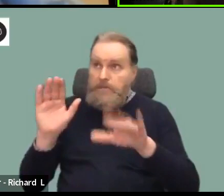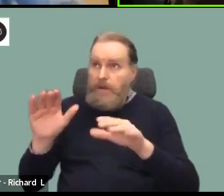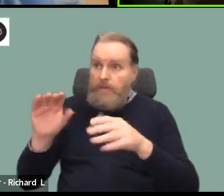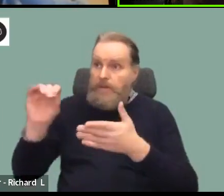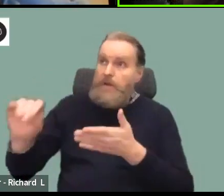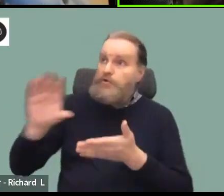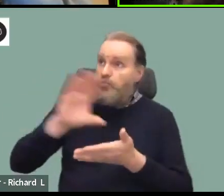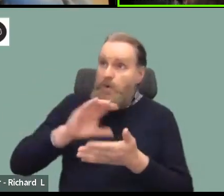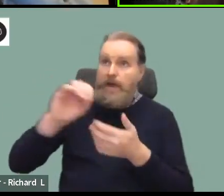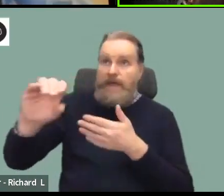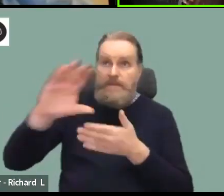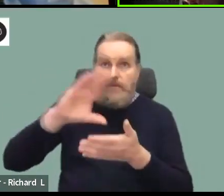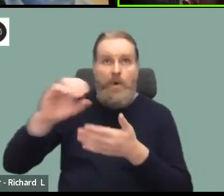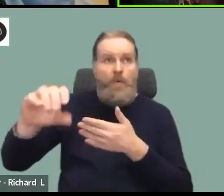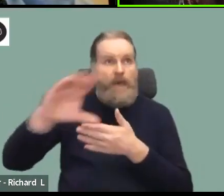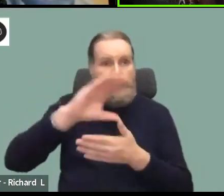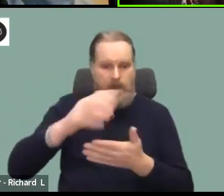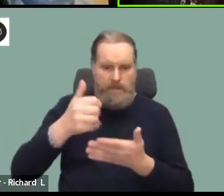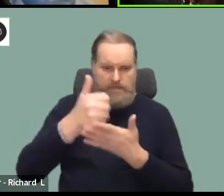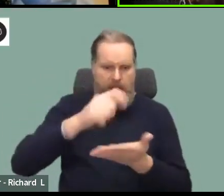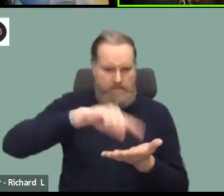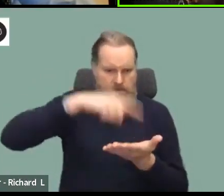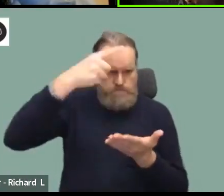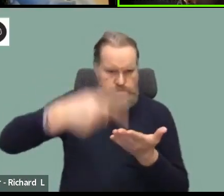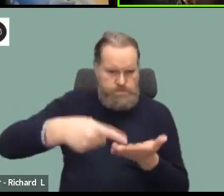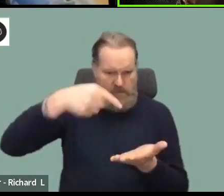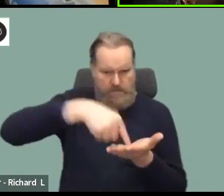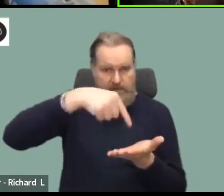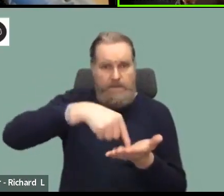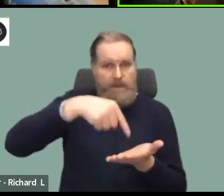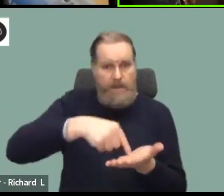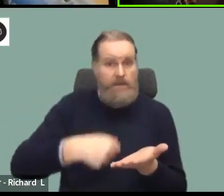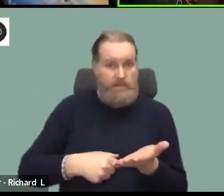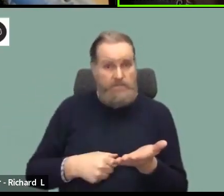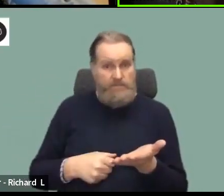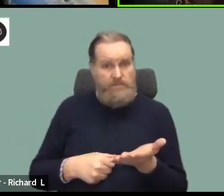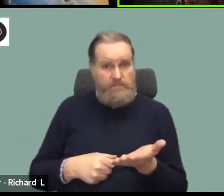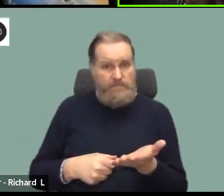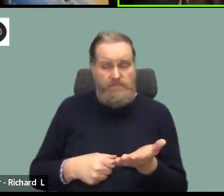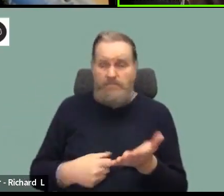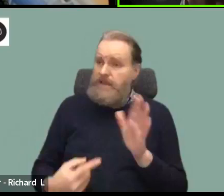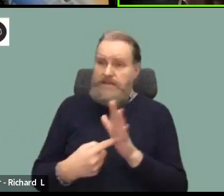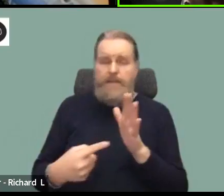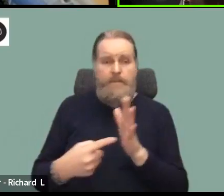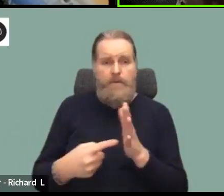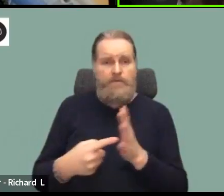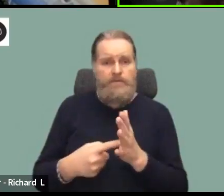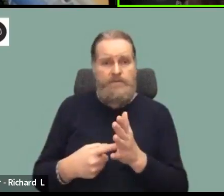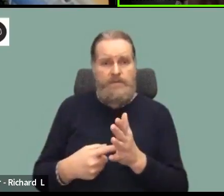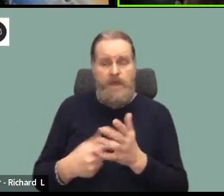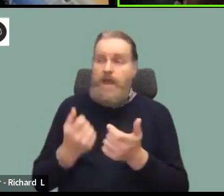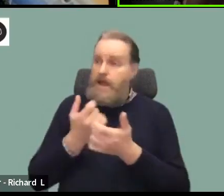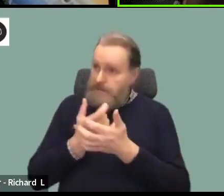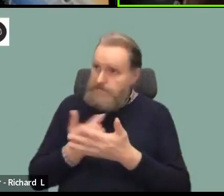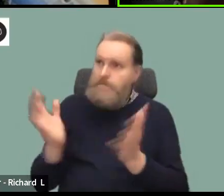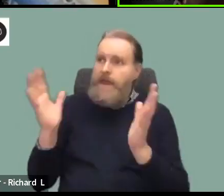encourage that we can approach to encourage to donate you know that that's what this is all about it's about getting. Yeah, I think. Marks just outlined it really